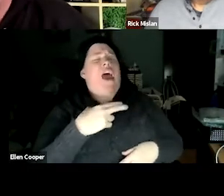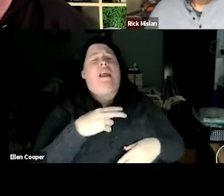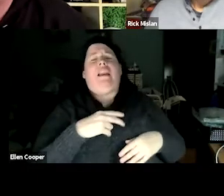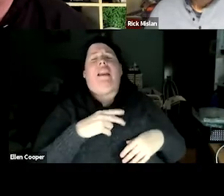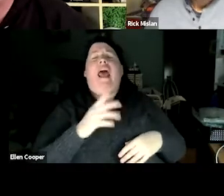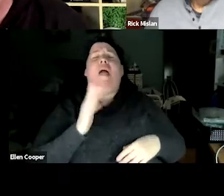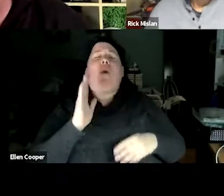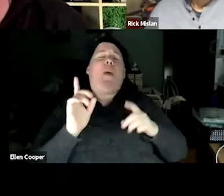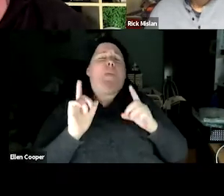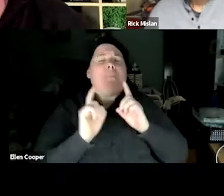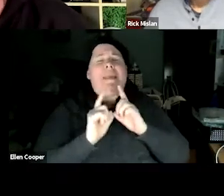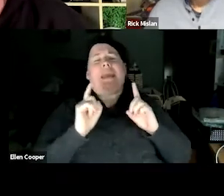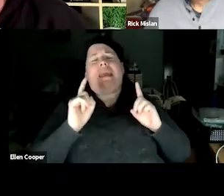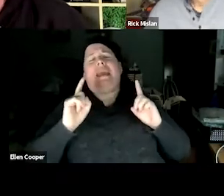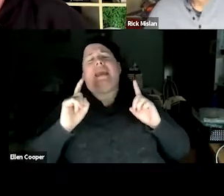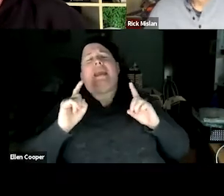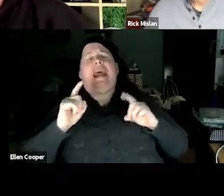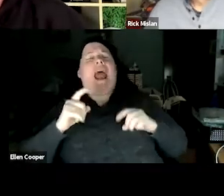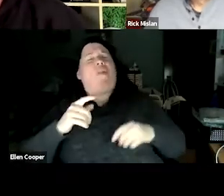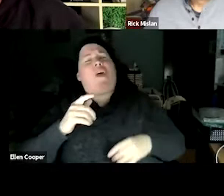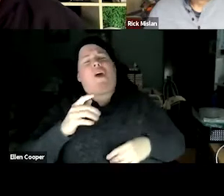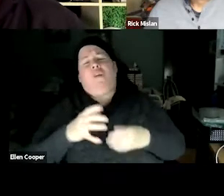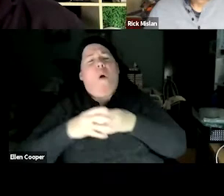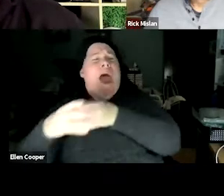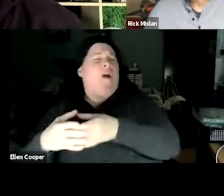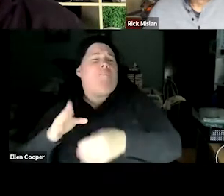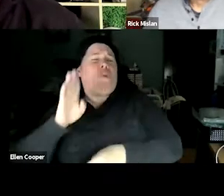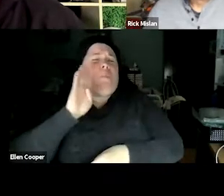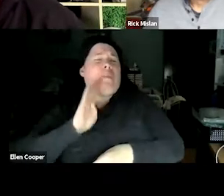and they're going to go out for a beer and she's sending in the CEOs schedule.